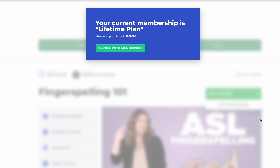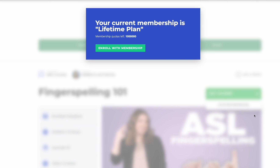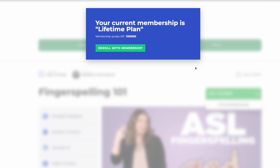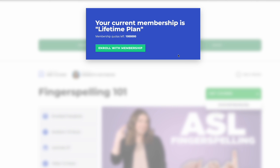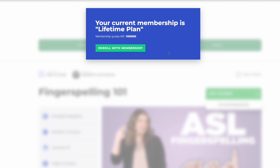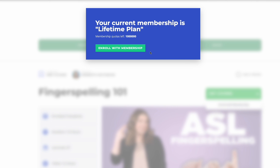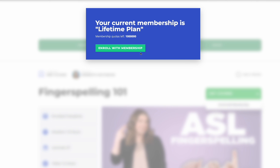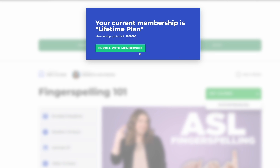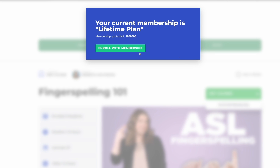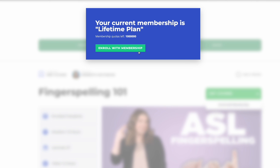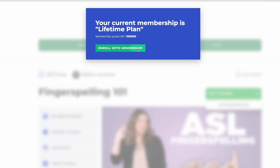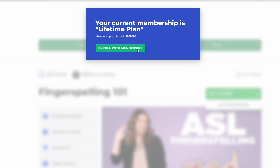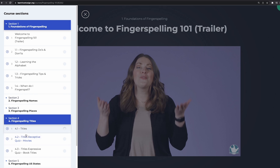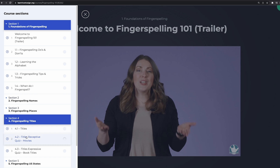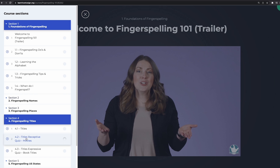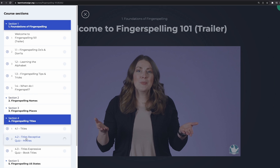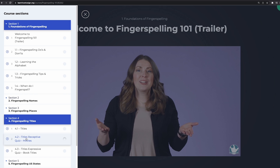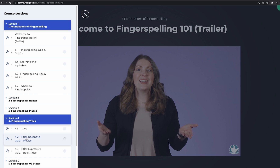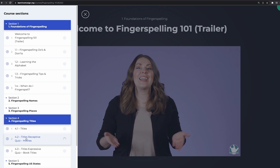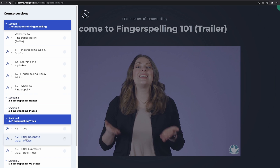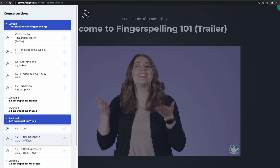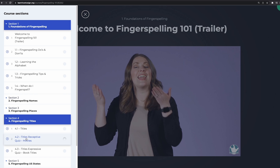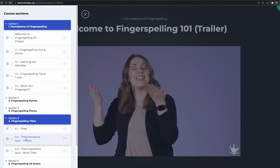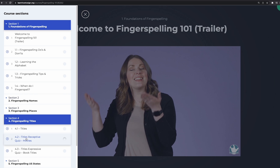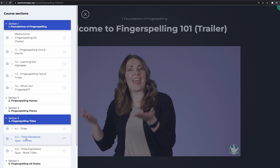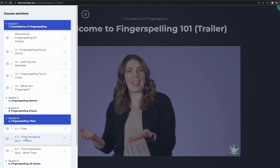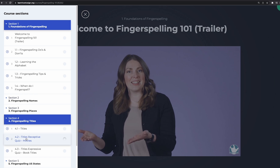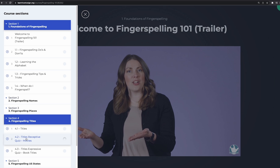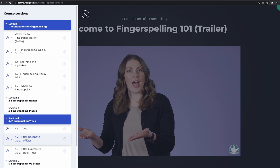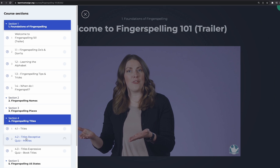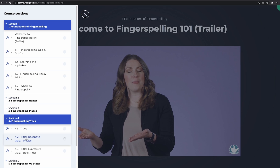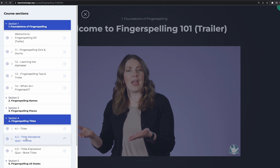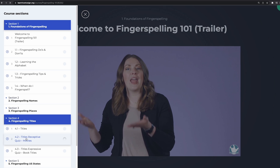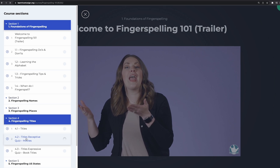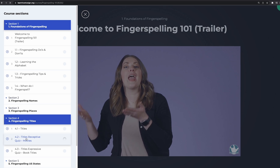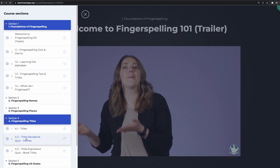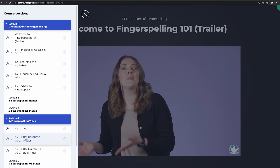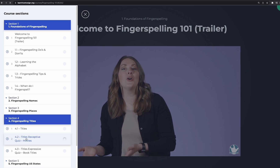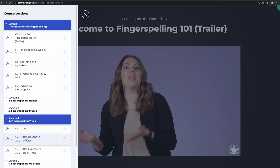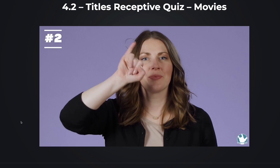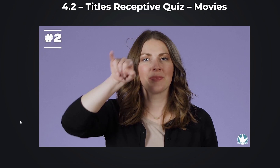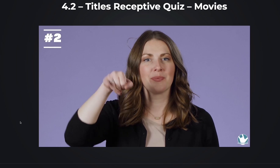aspect of ASL. If you're familiar with our skill share courses, these will be included